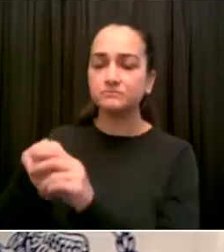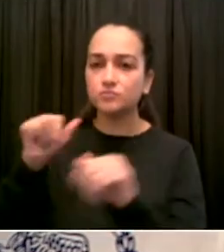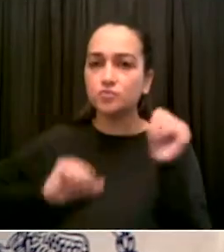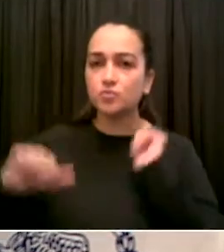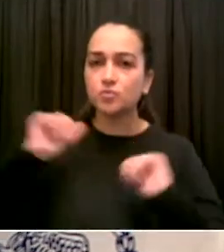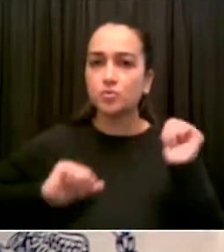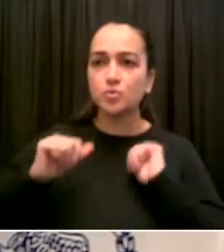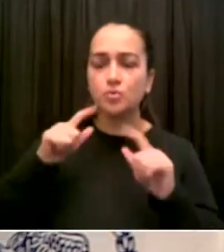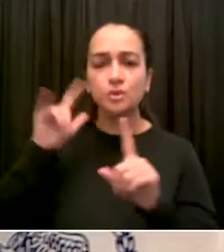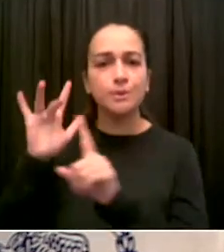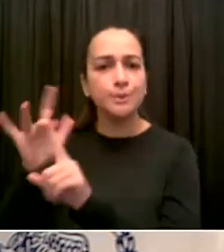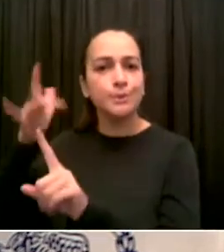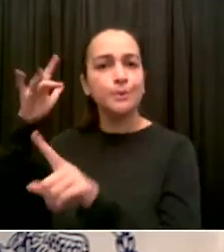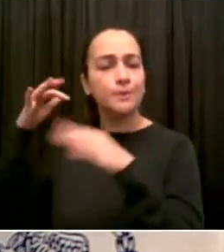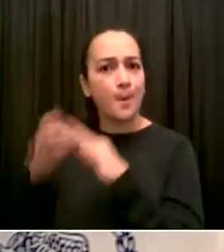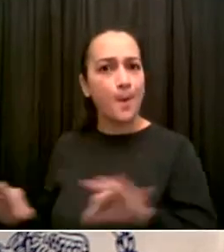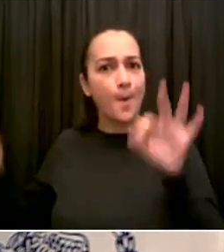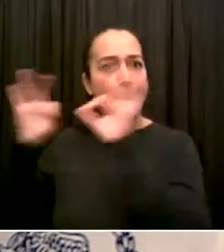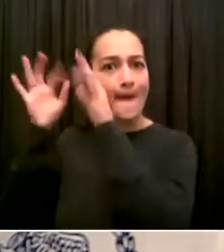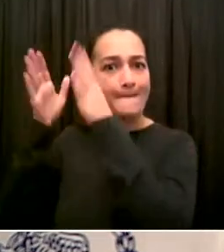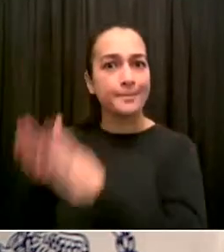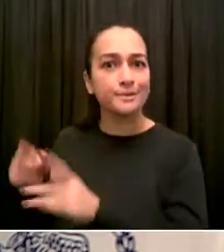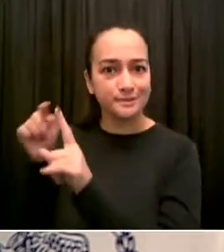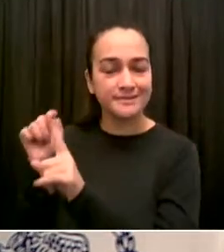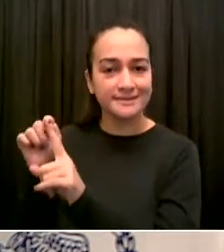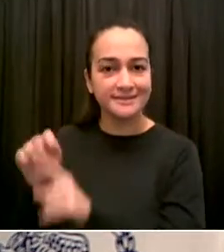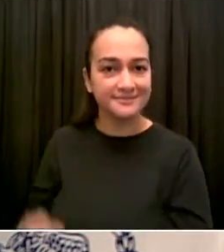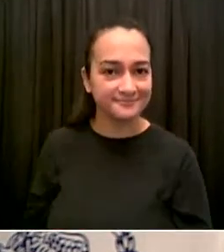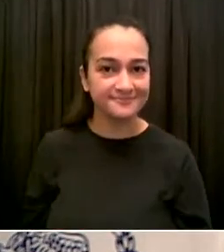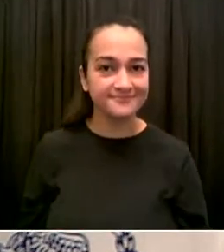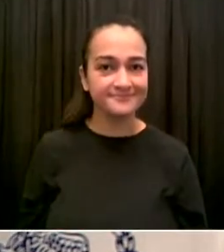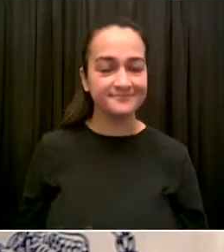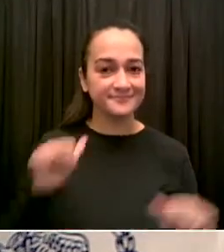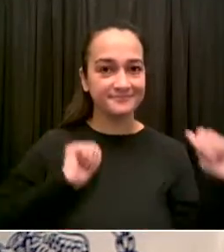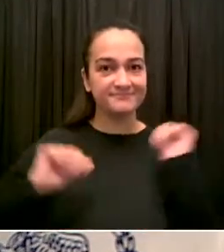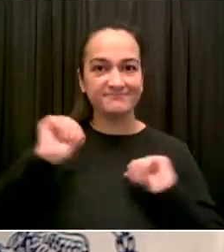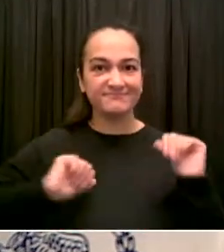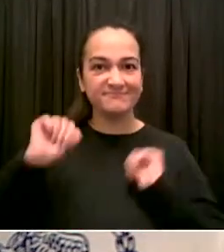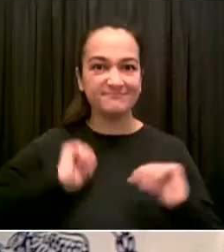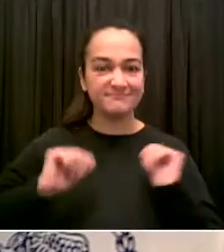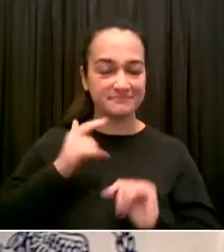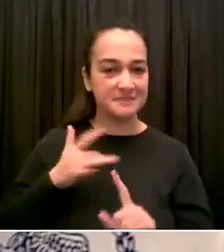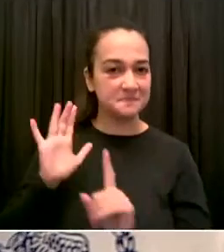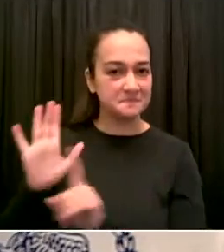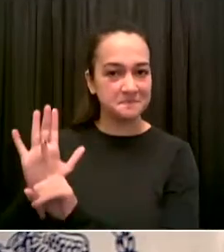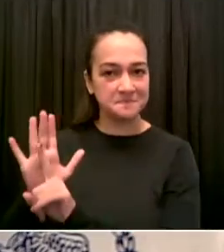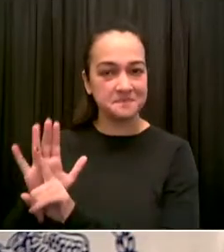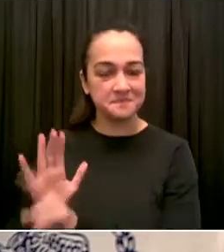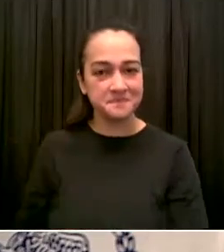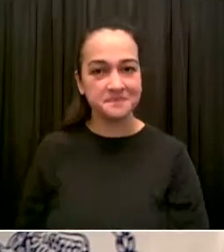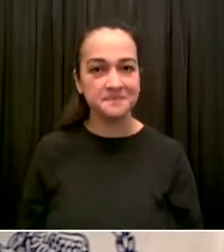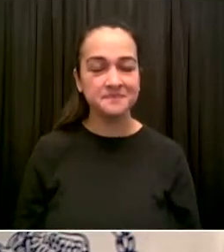FIRST SHOWS TO COME BACK, THAT WAS ALREADY UP AND RUNNING.